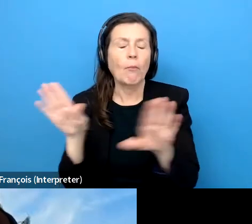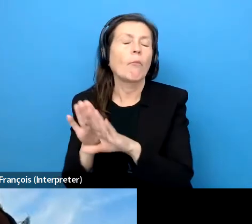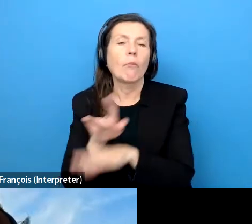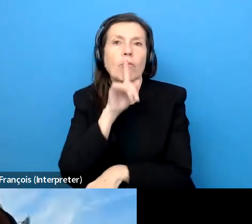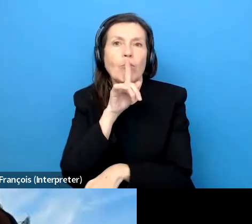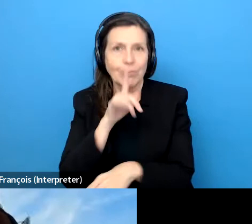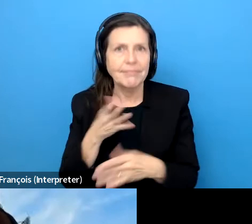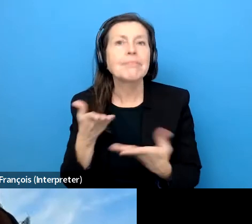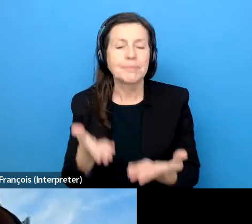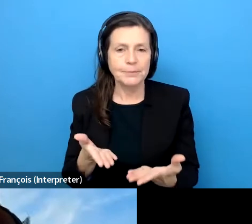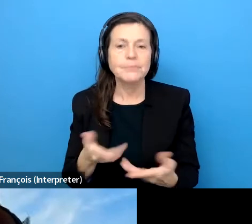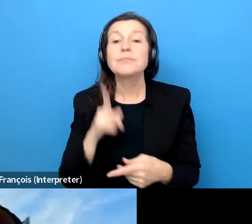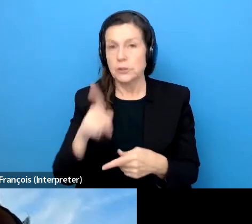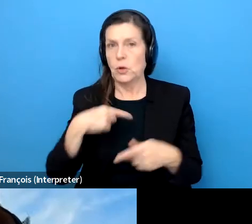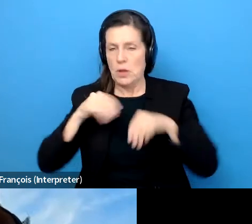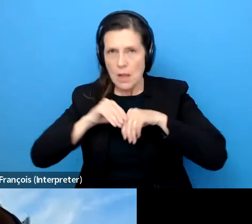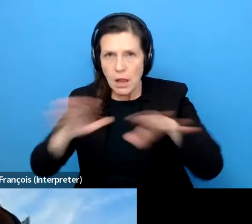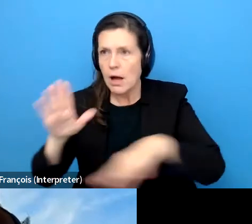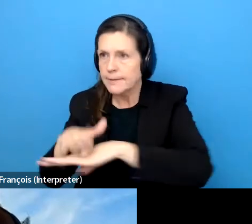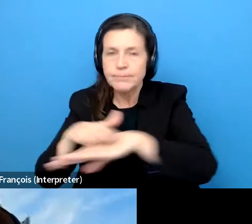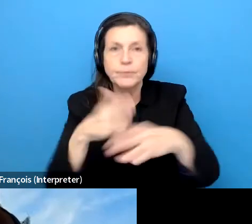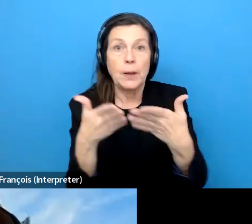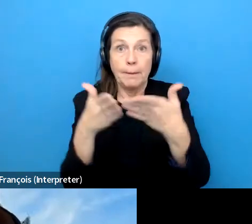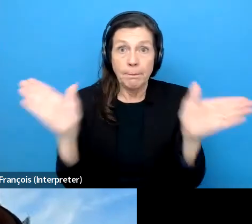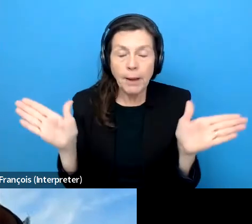we'll launch the public consultation on the 10th of December.